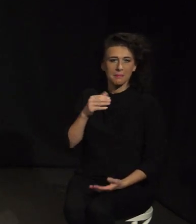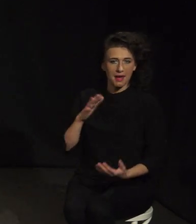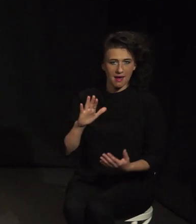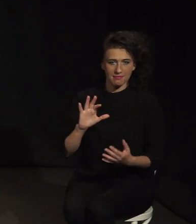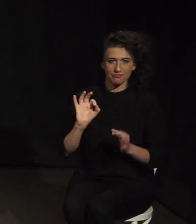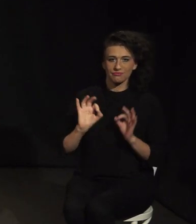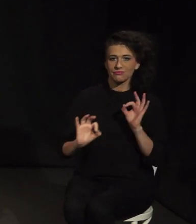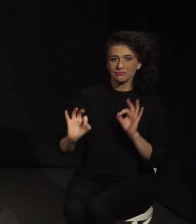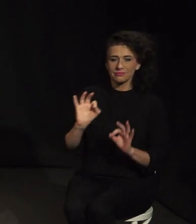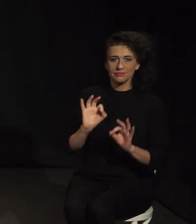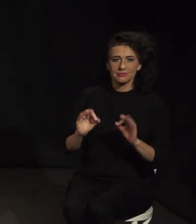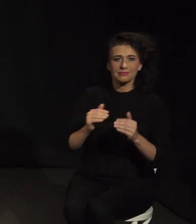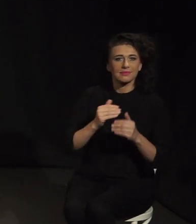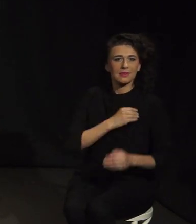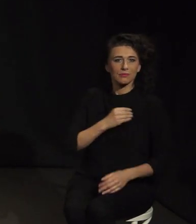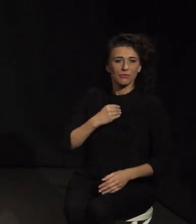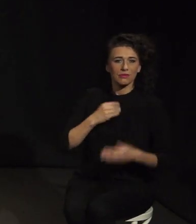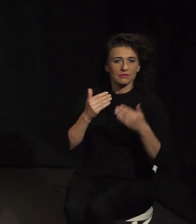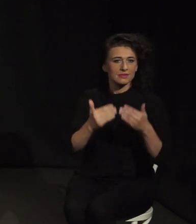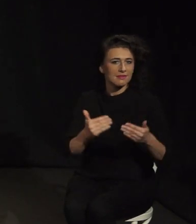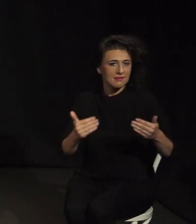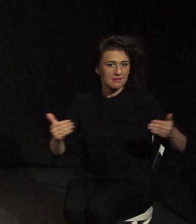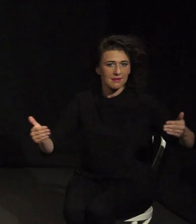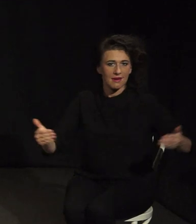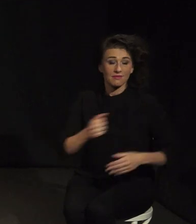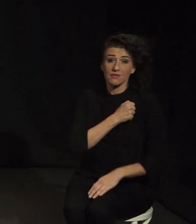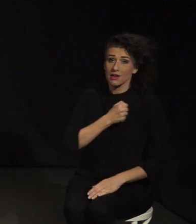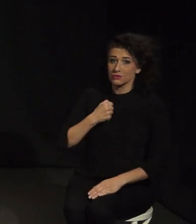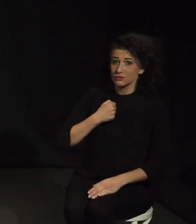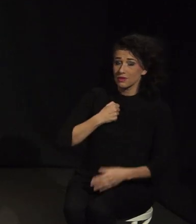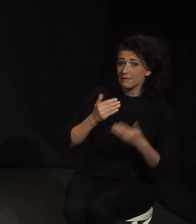She has been an actress of the Studio Theatre in Warsaw